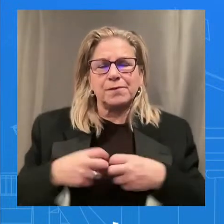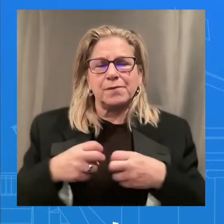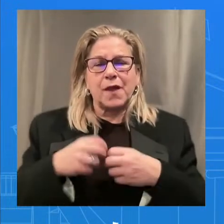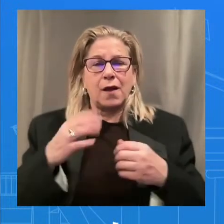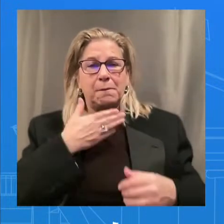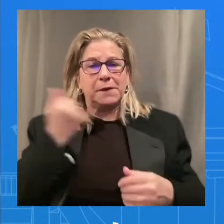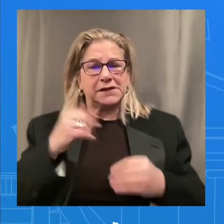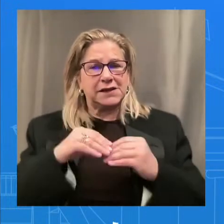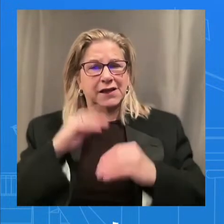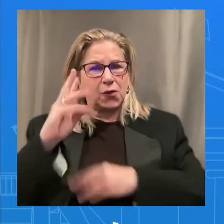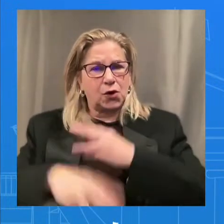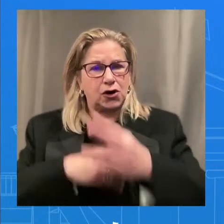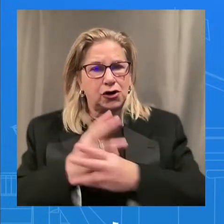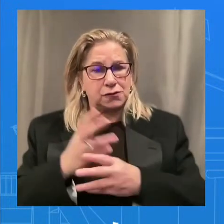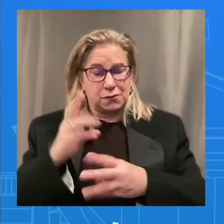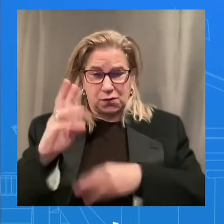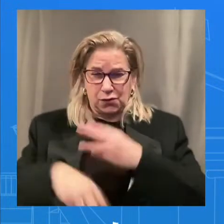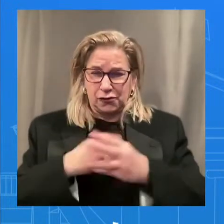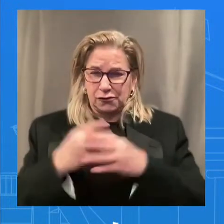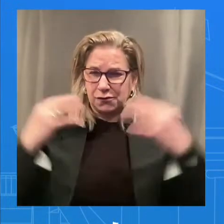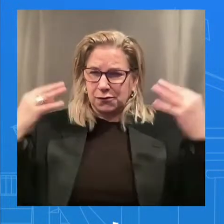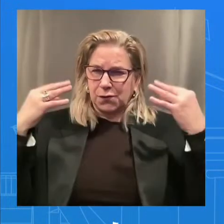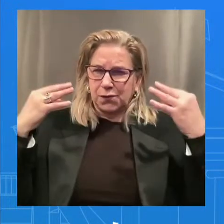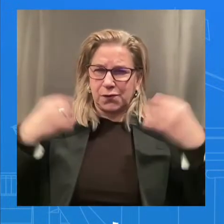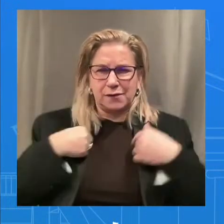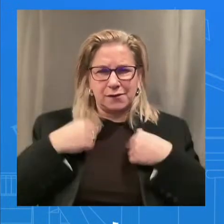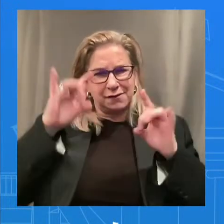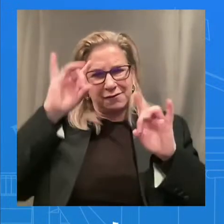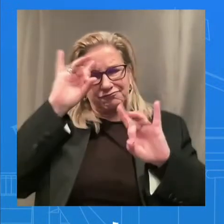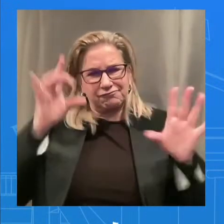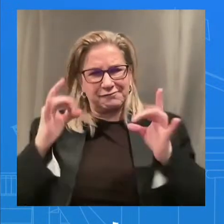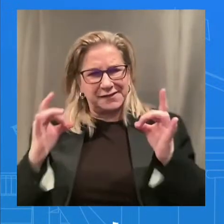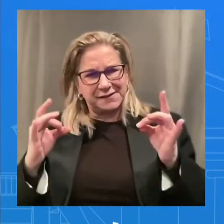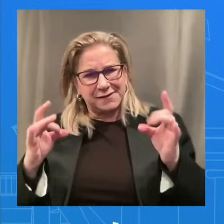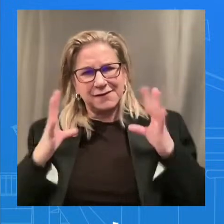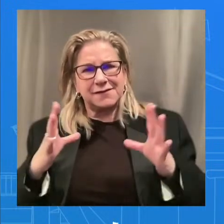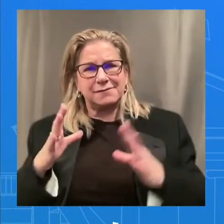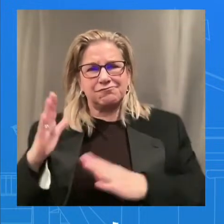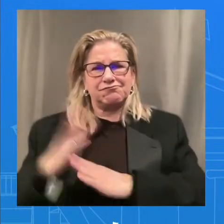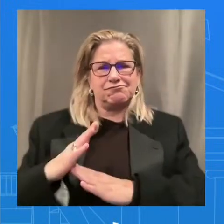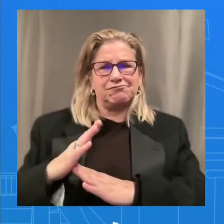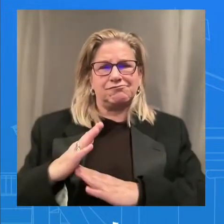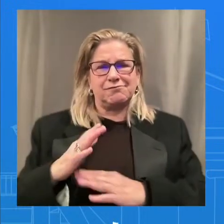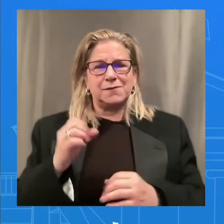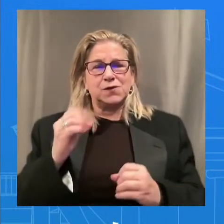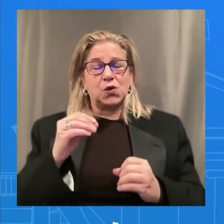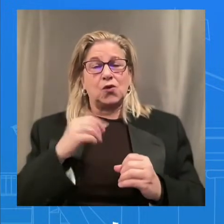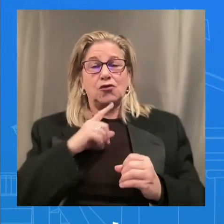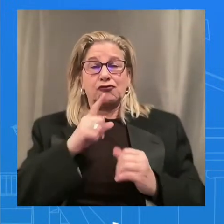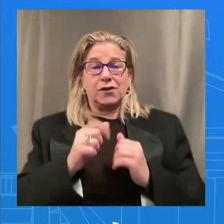by the end of the decade or shortly thereafter. Now, on current course and speed, they’re unlikely to ever surpass us.